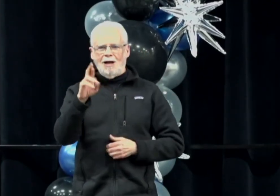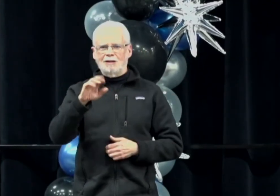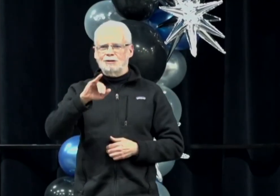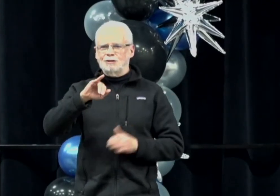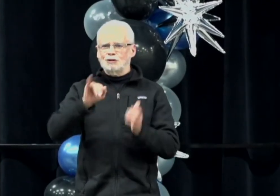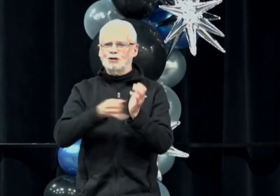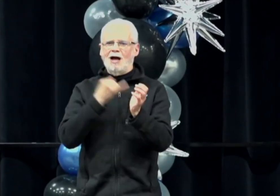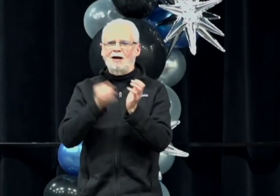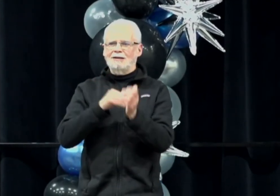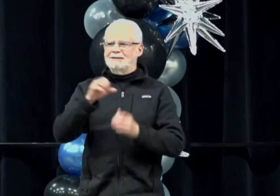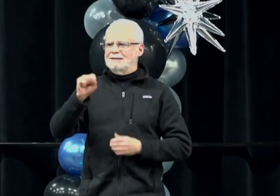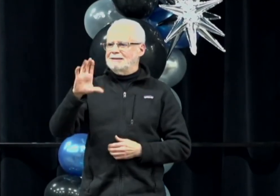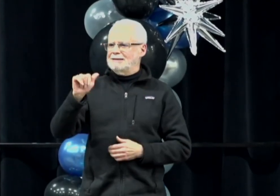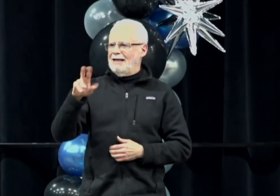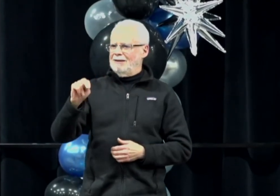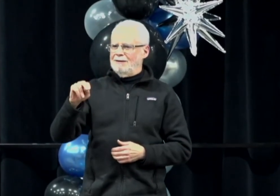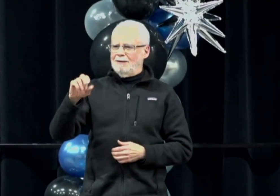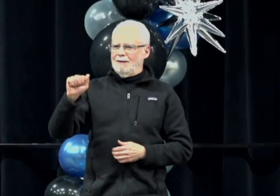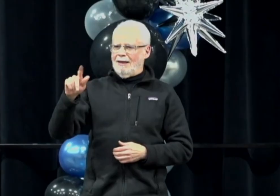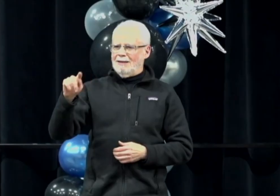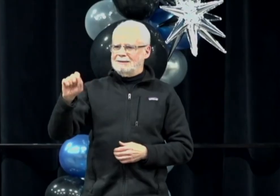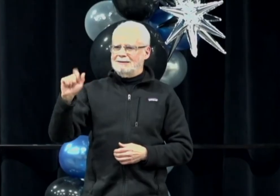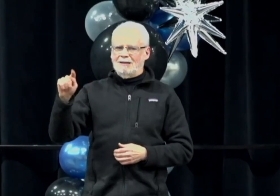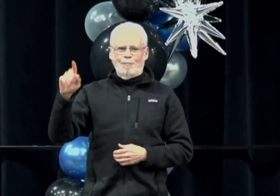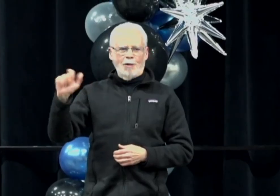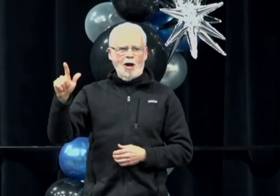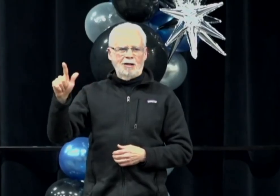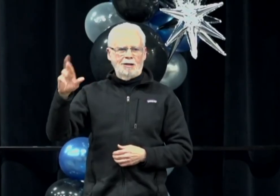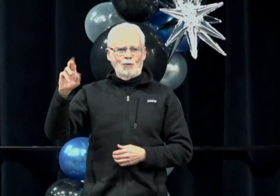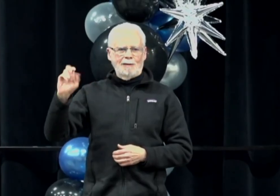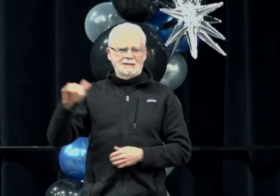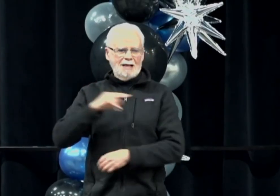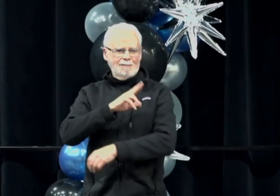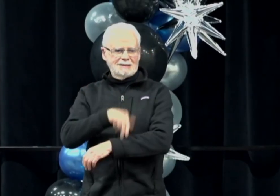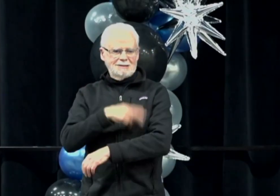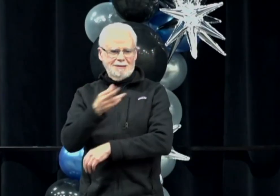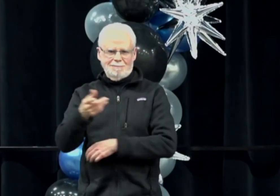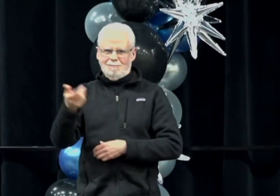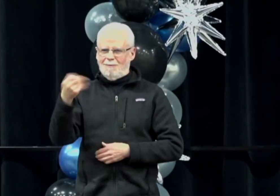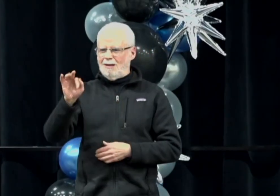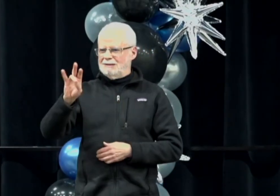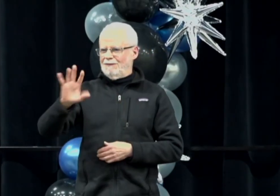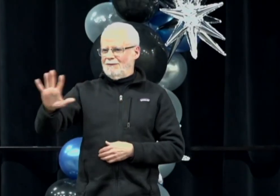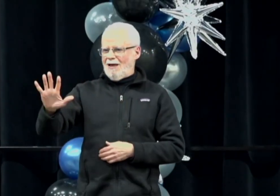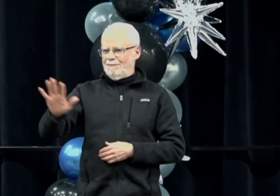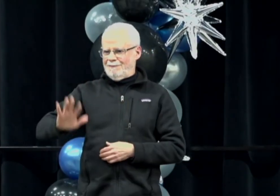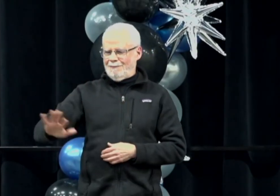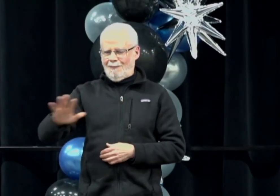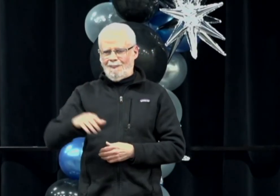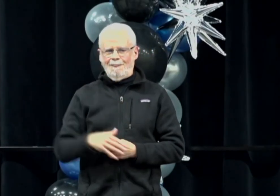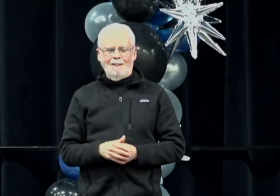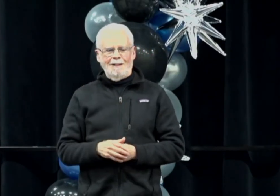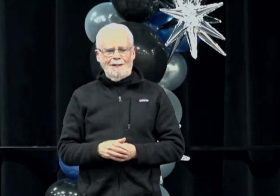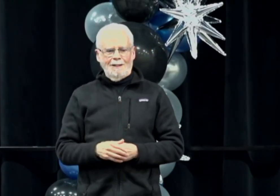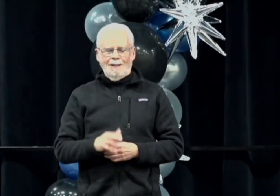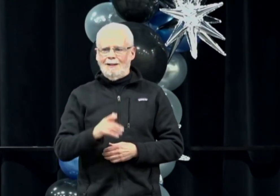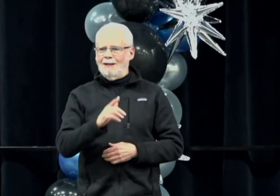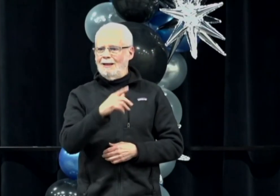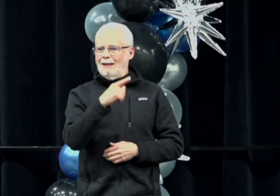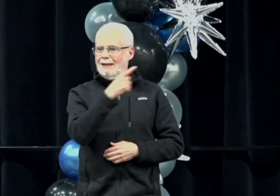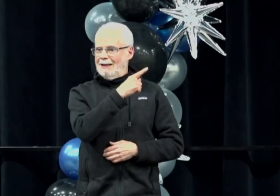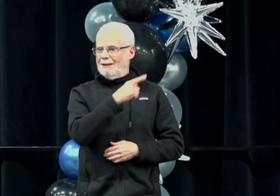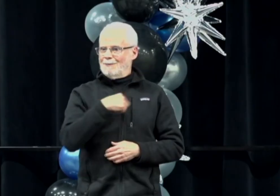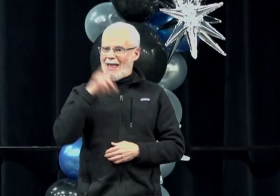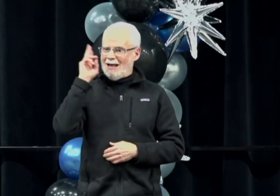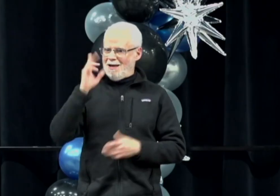Court of Appeals, that I will be coming for a job interview with Dr. John Scanlan at St.